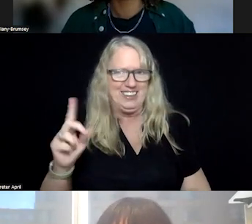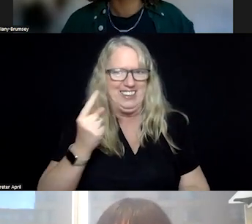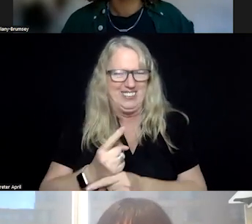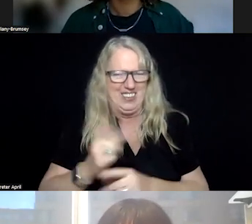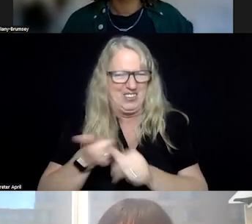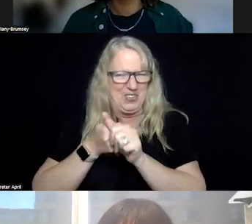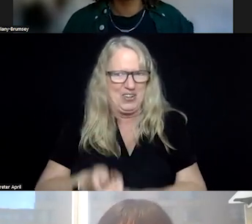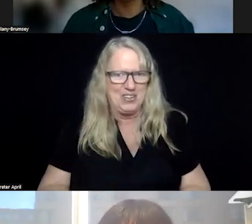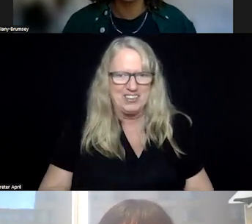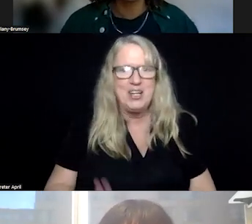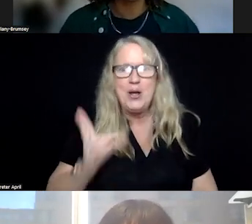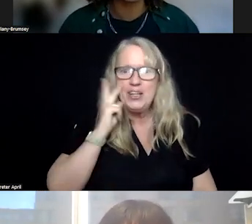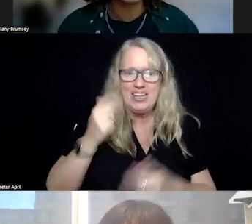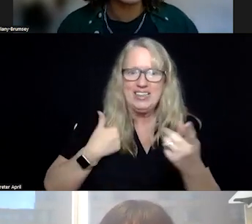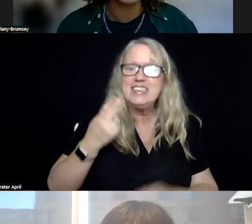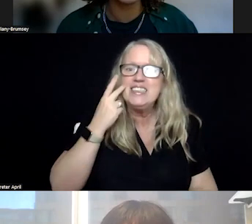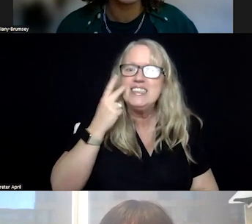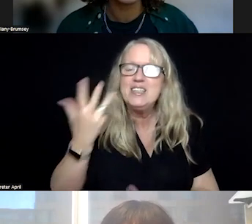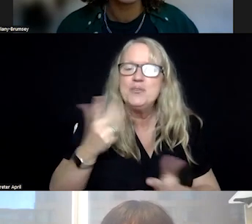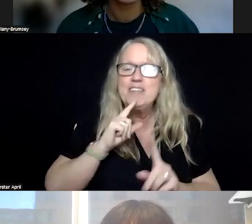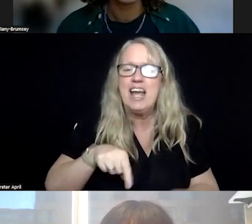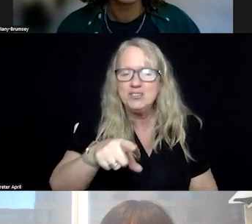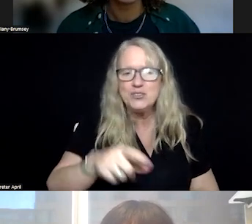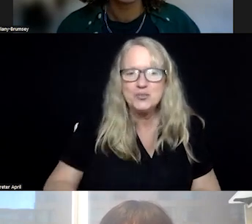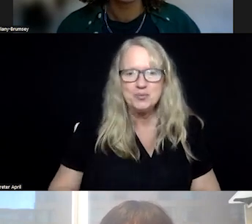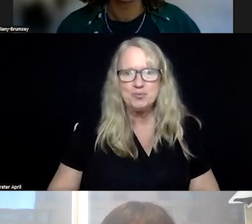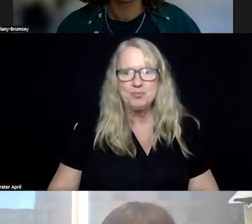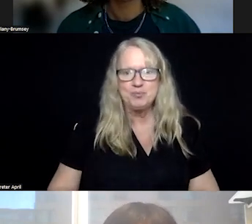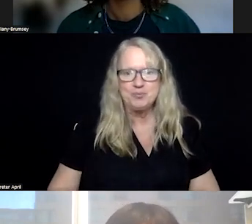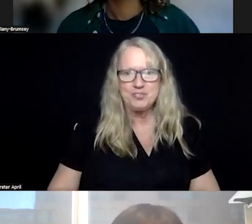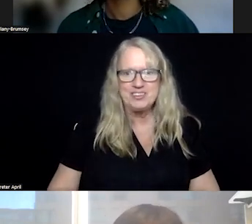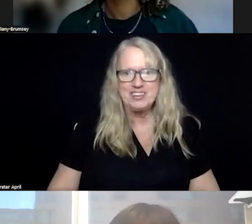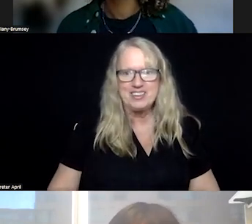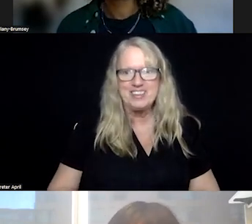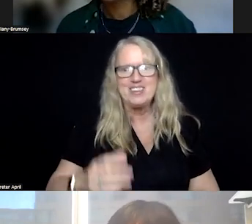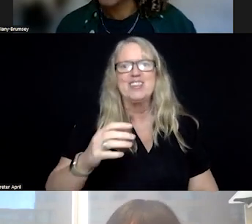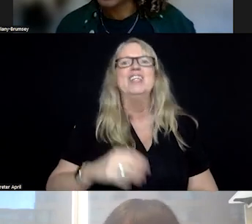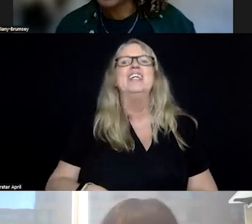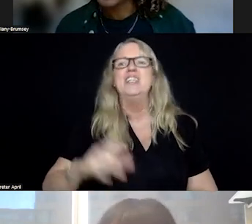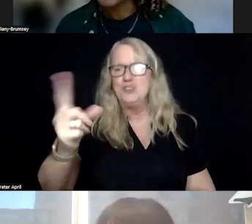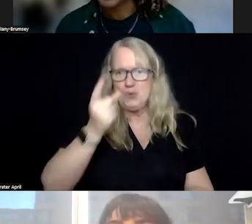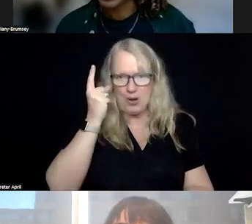OKAY. LET'S SEE THE ANSWER. YOU ARE CORRECT, JOANNA.